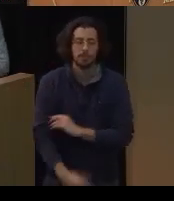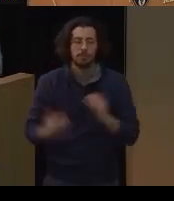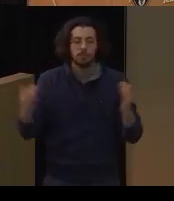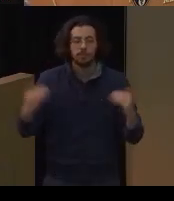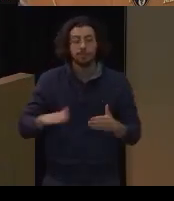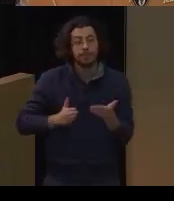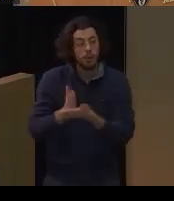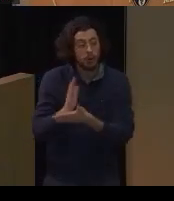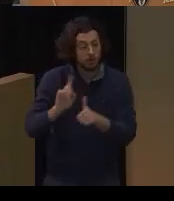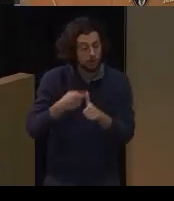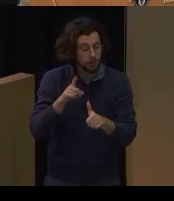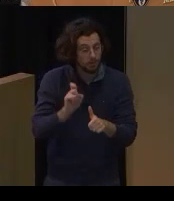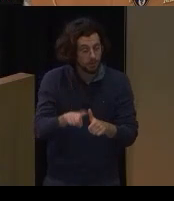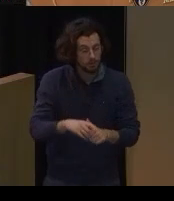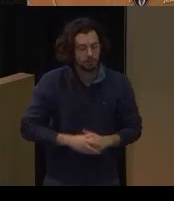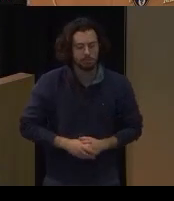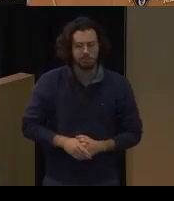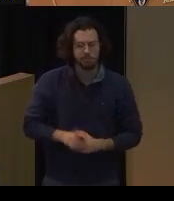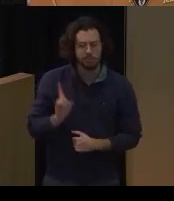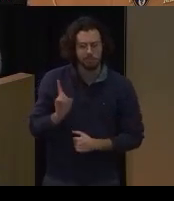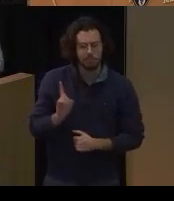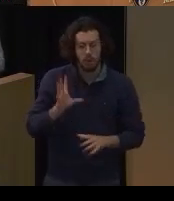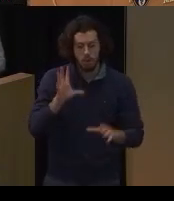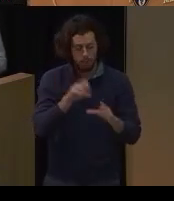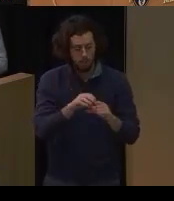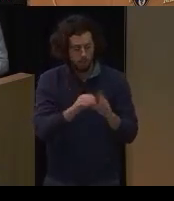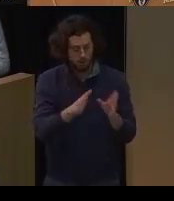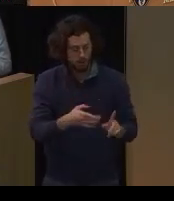okay so our first question do participants demonstrate volitional control of the theory